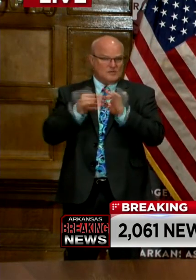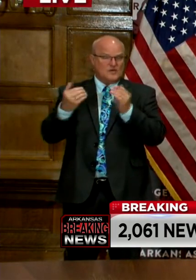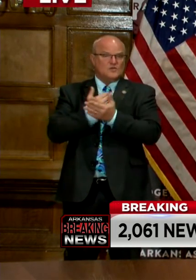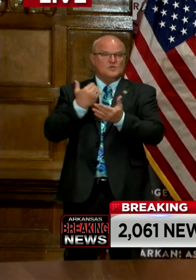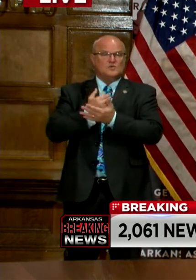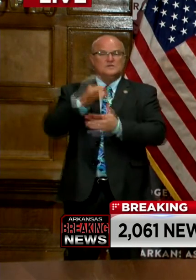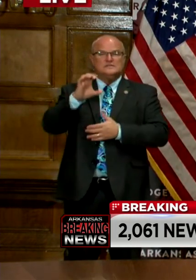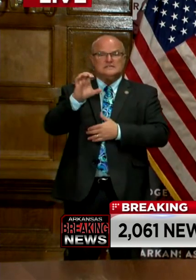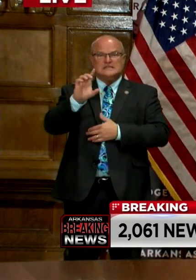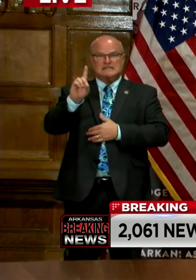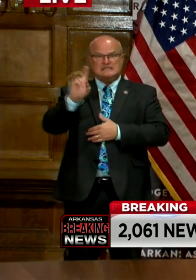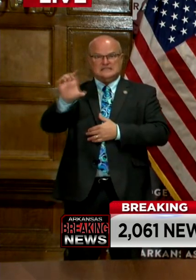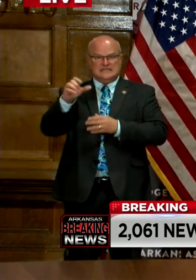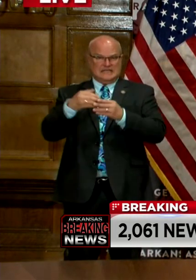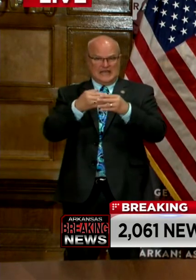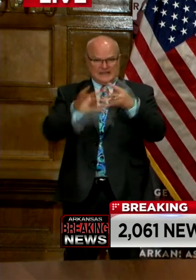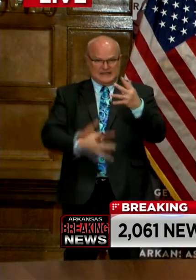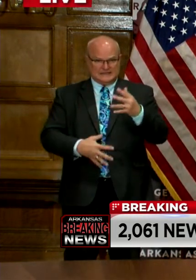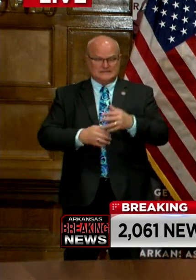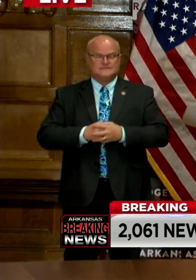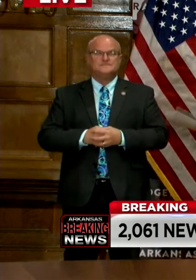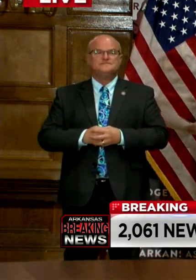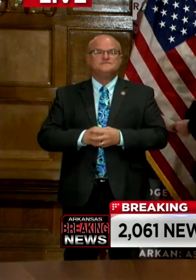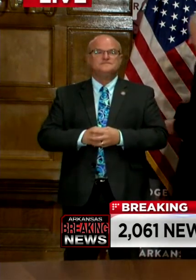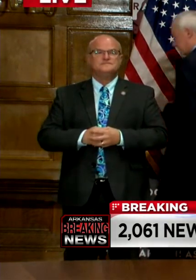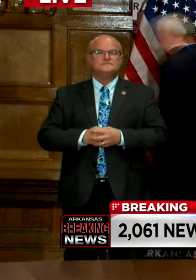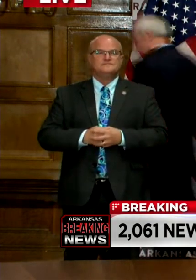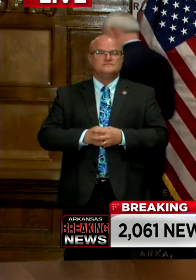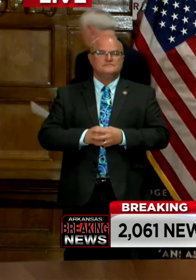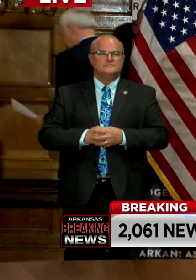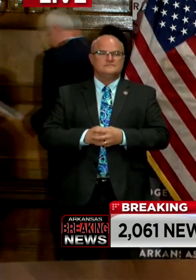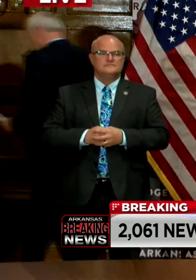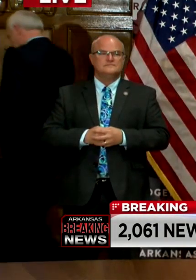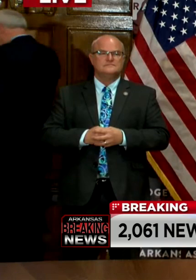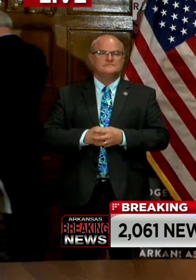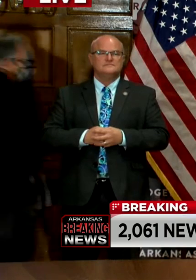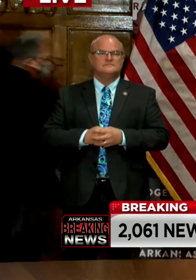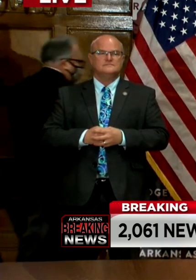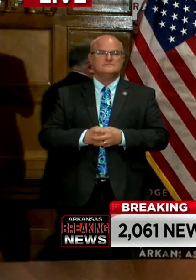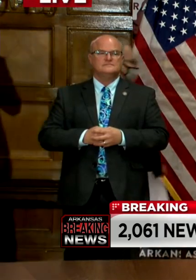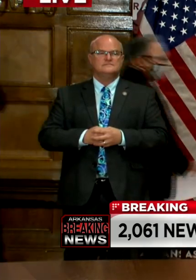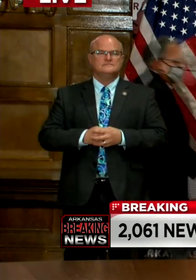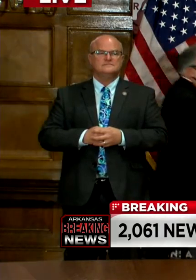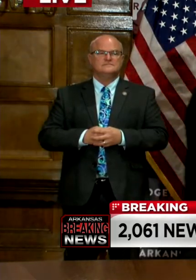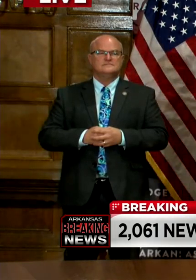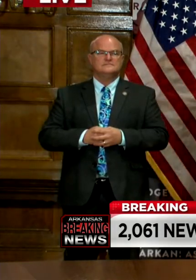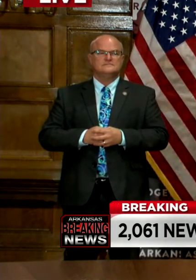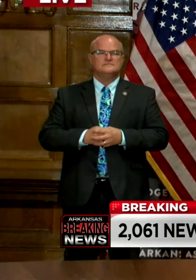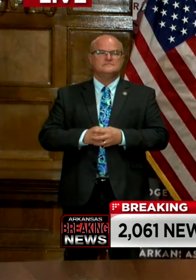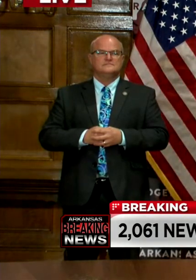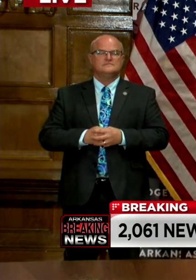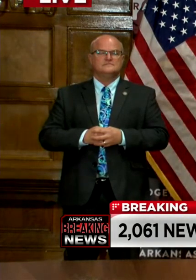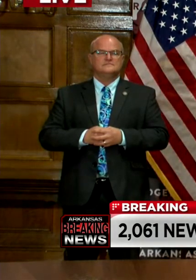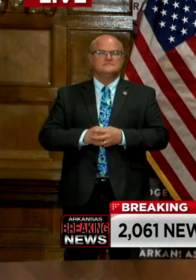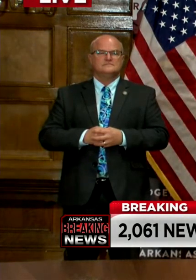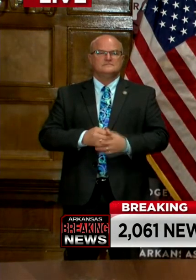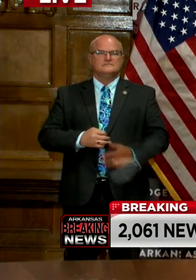THANK YOU, DR. PATERSON. THAT'S A GOOD LEAD IN WITH DR.